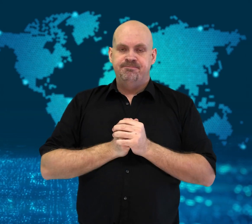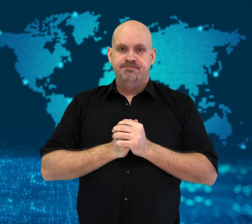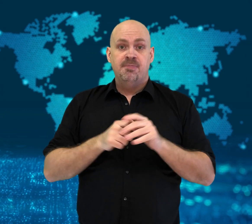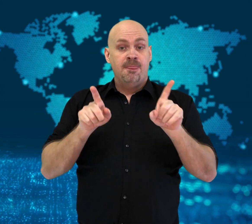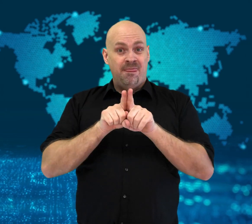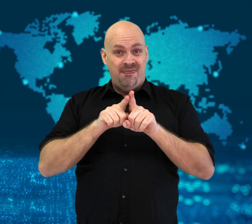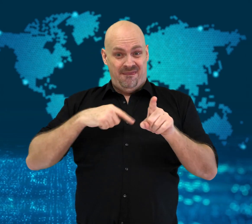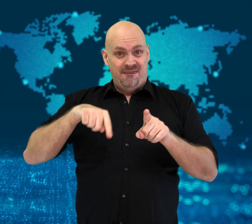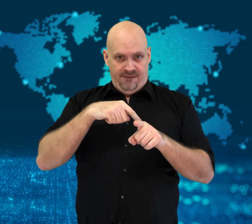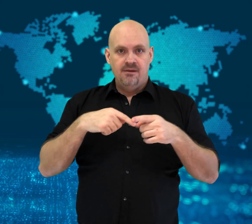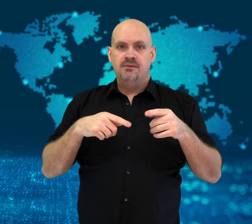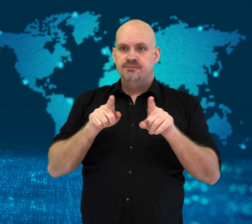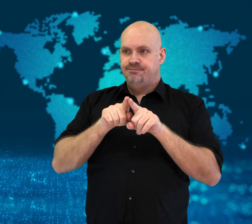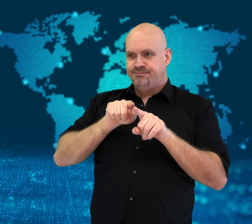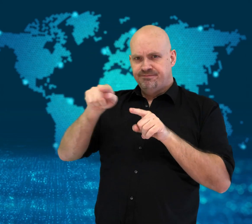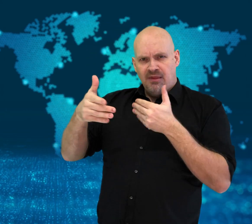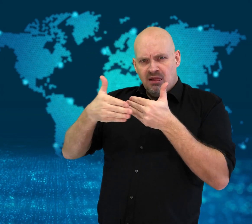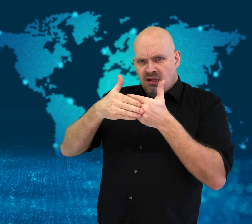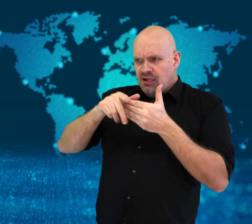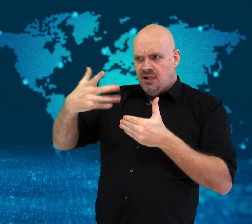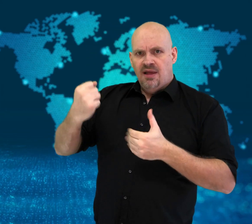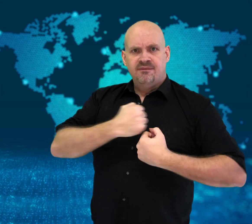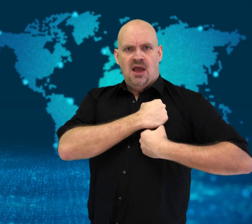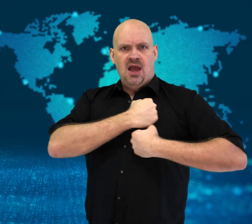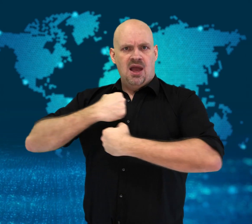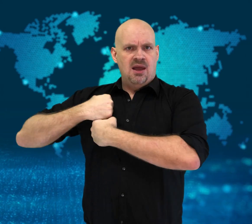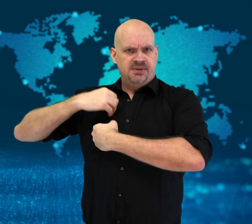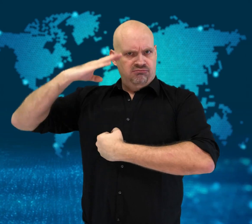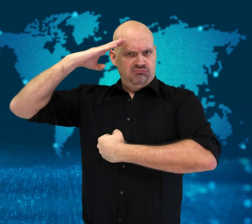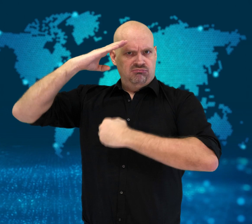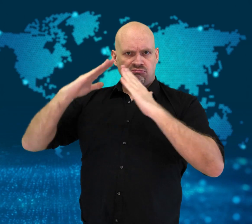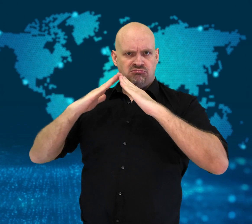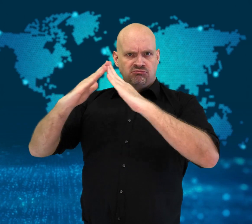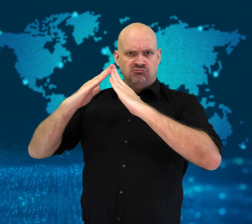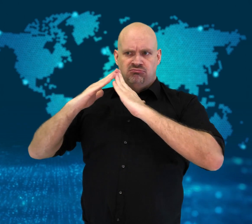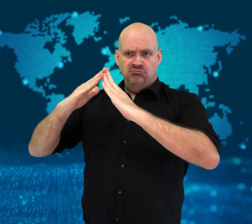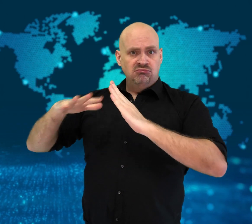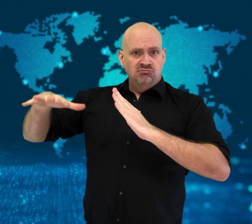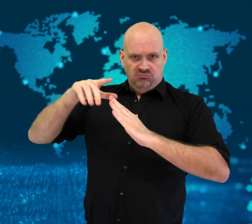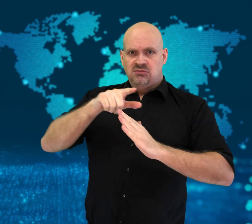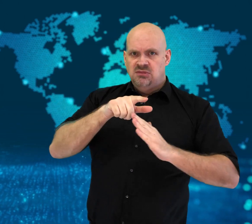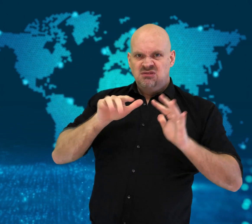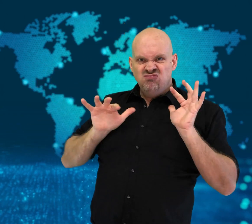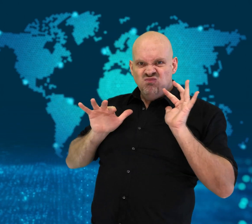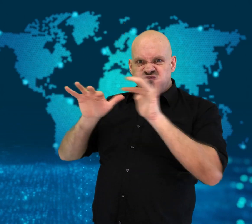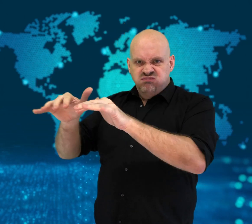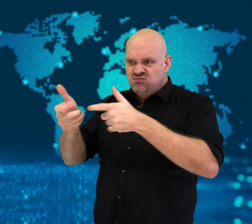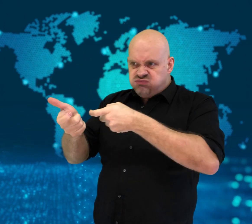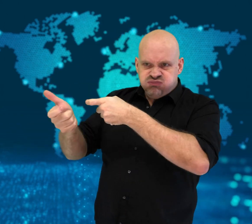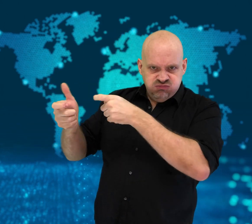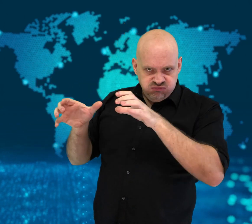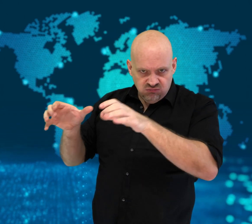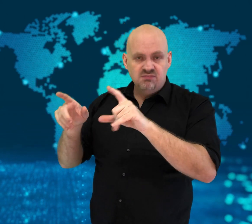They also attacked a nearby military camp and blocked a